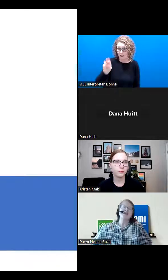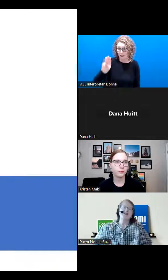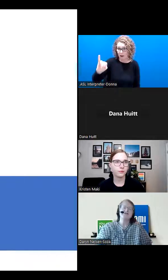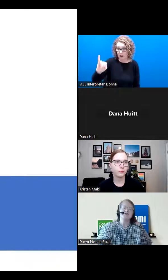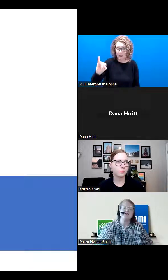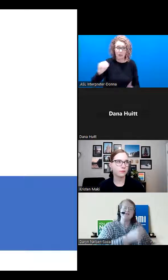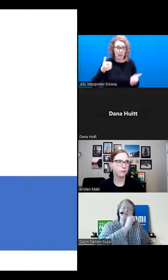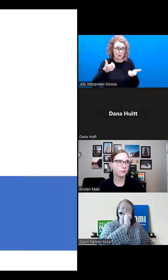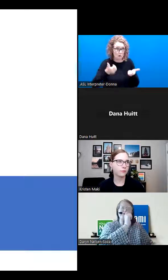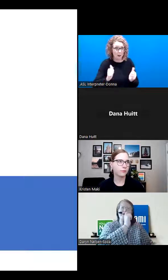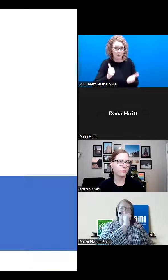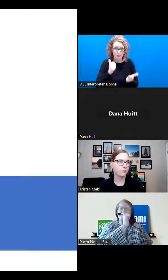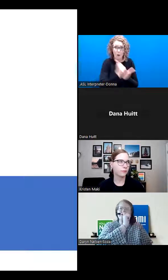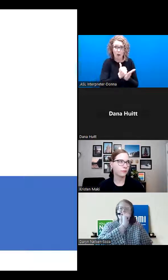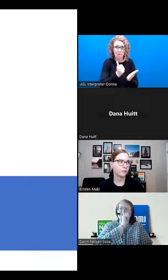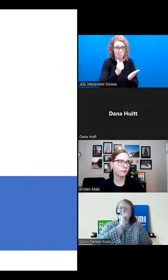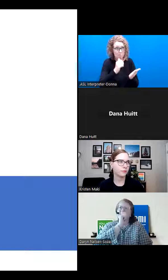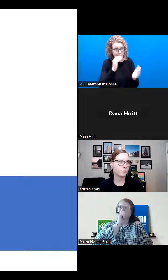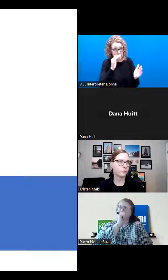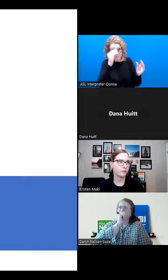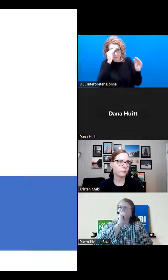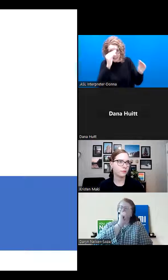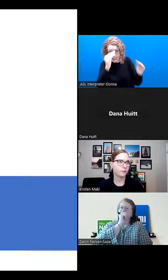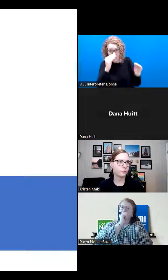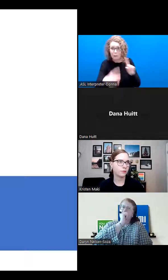and I will hand it over to